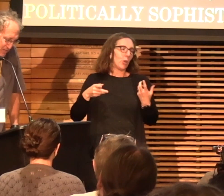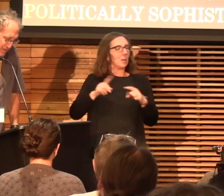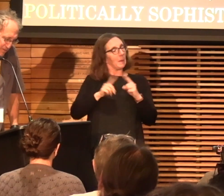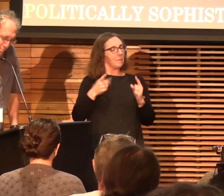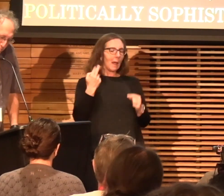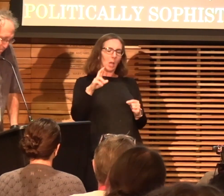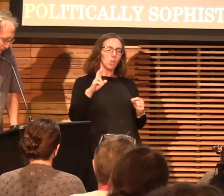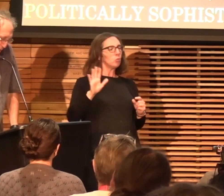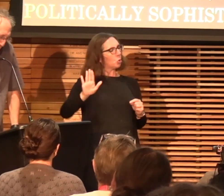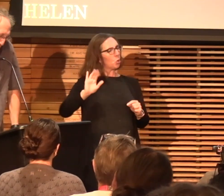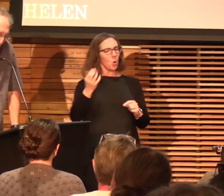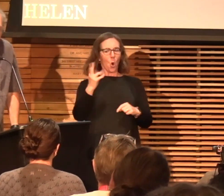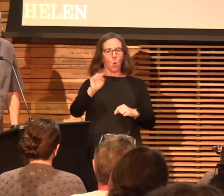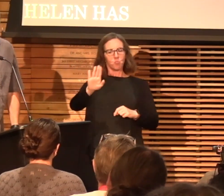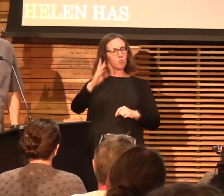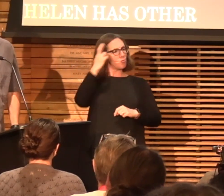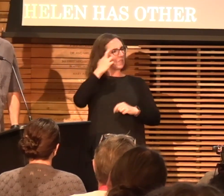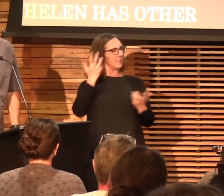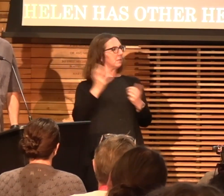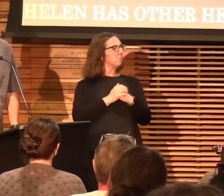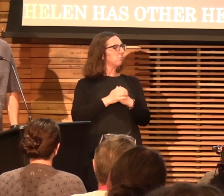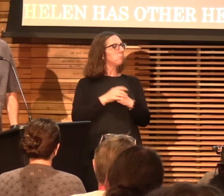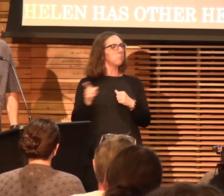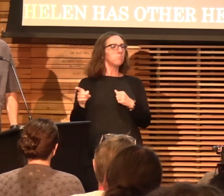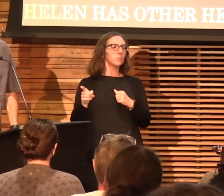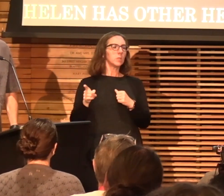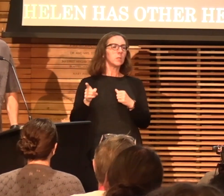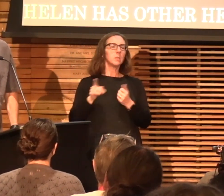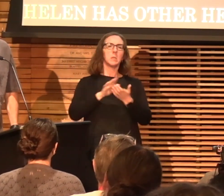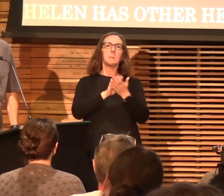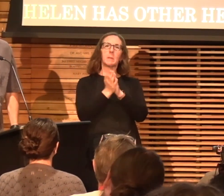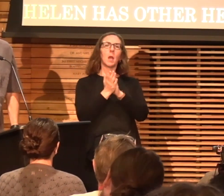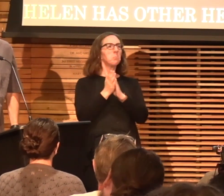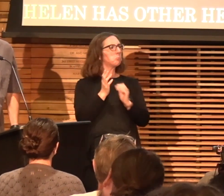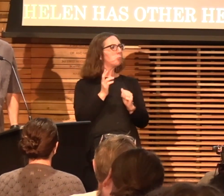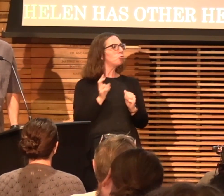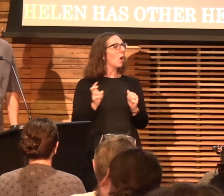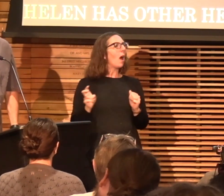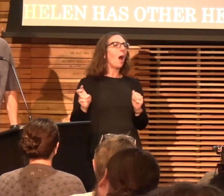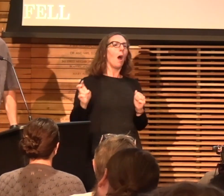She's become a fellow traveler. She's adopted the Communist party line,